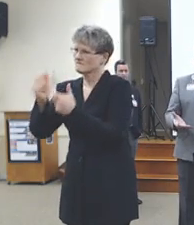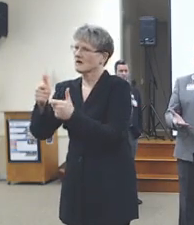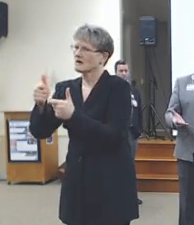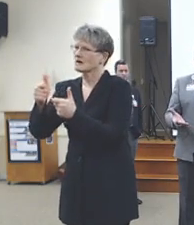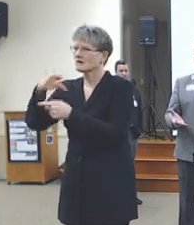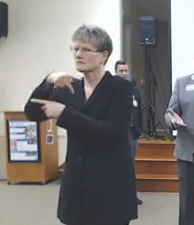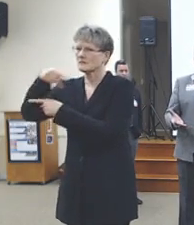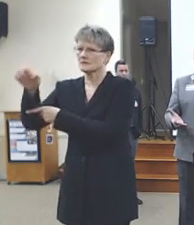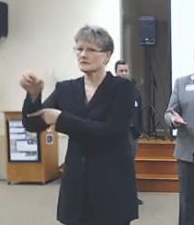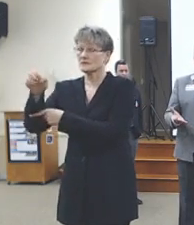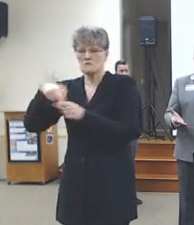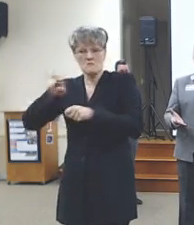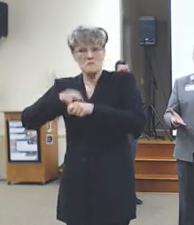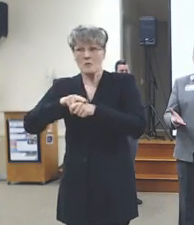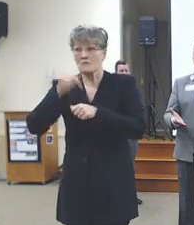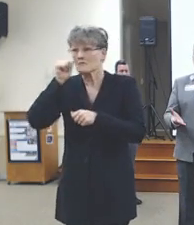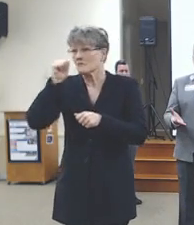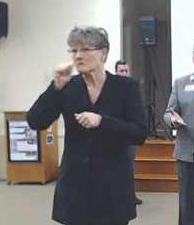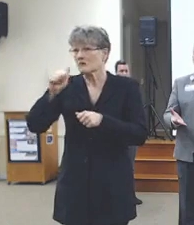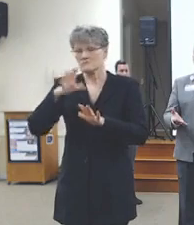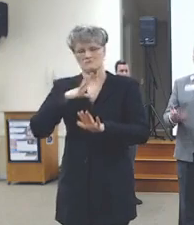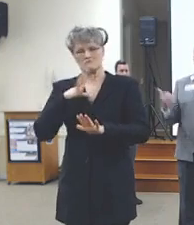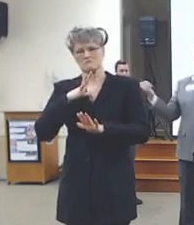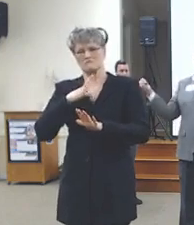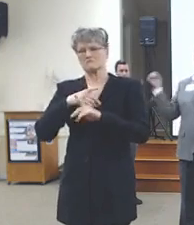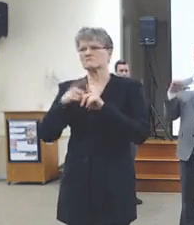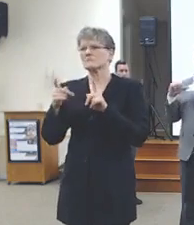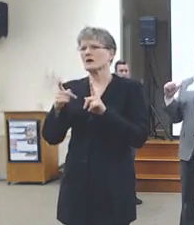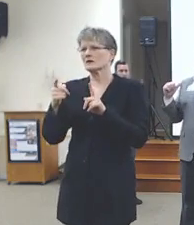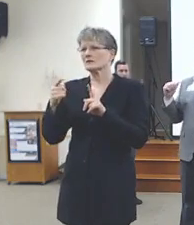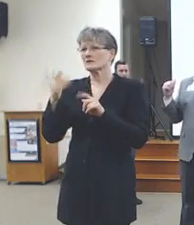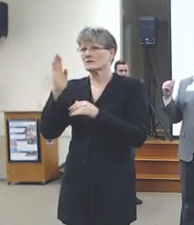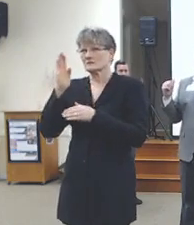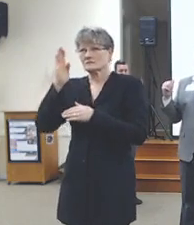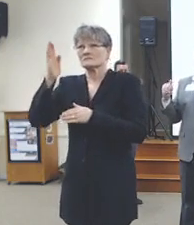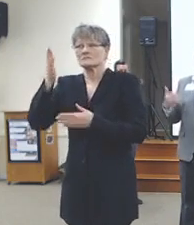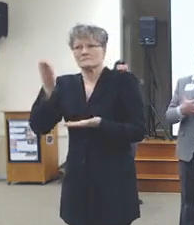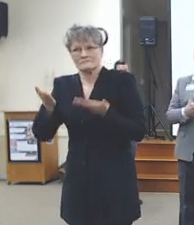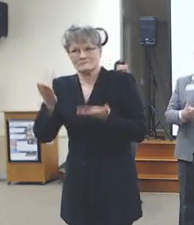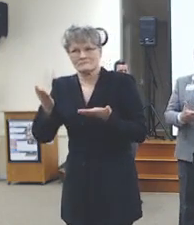run through on a day-to-day basis, and that's why all of us are monitoring our